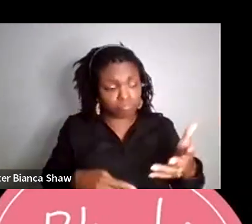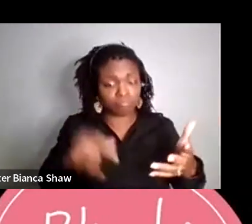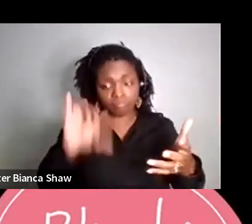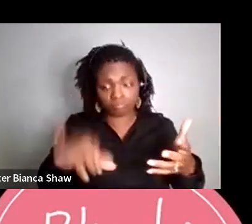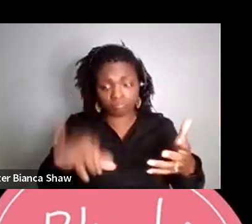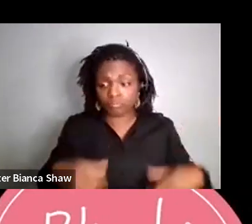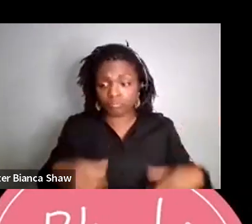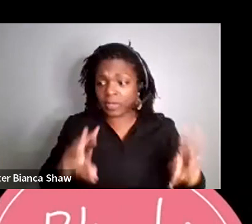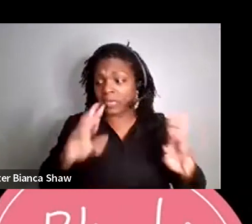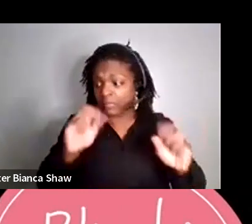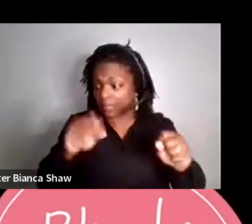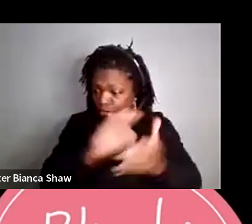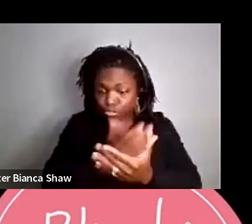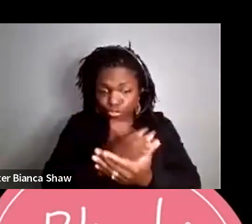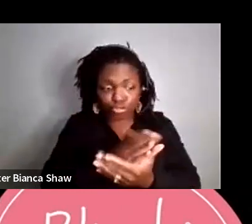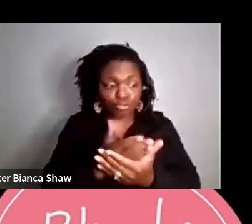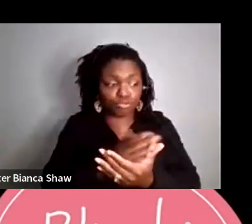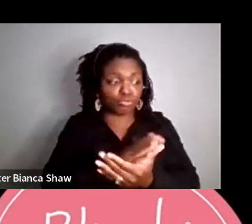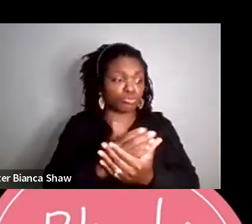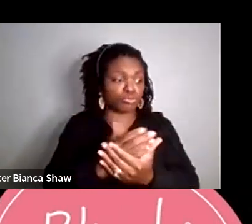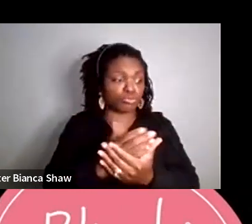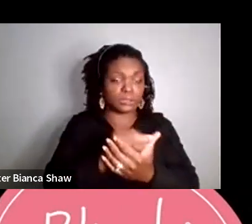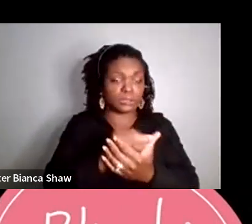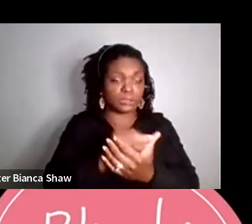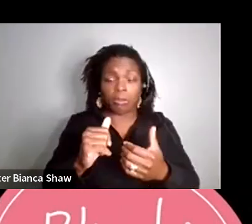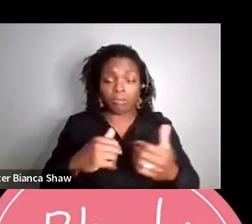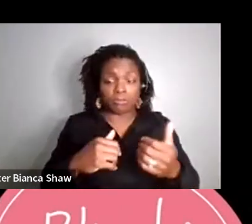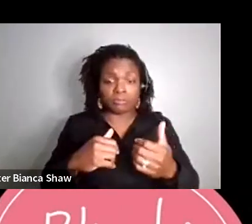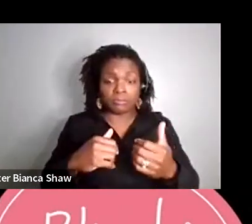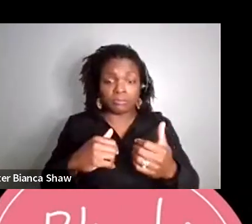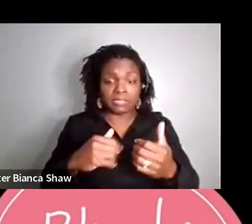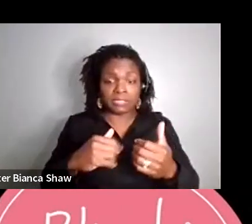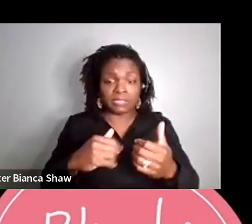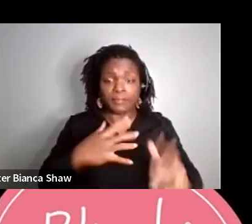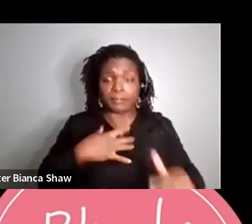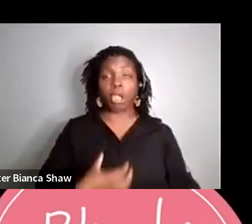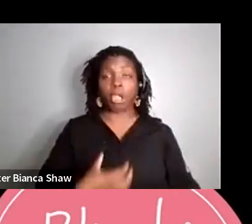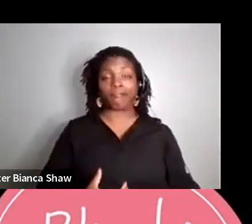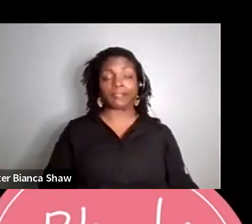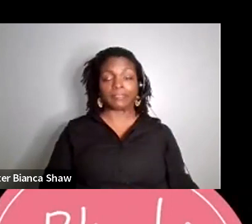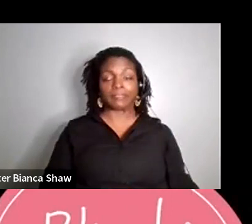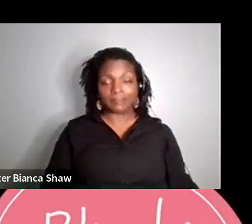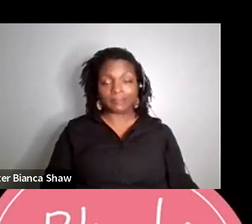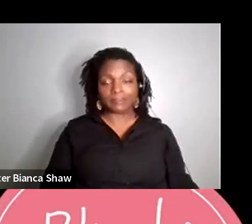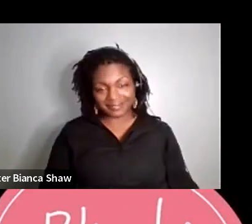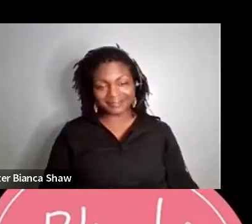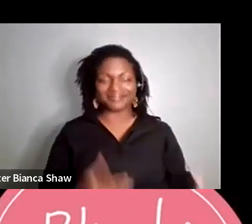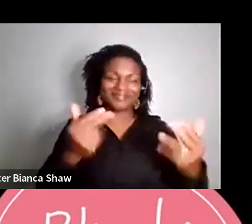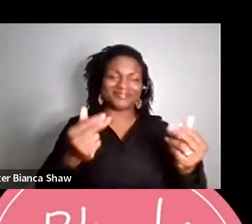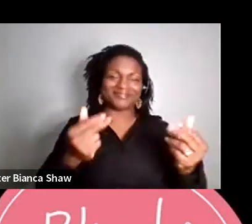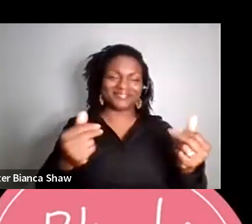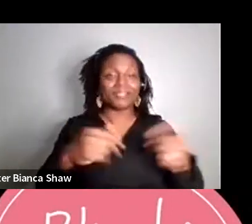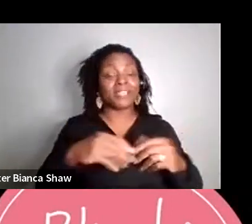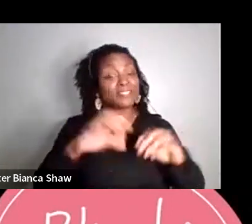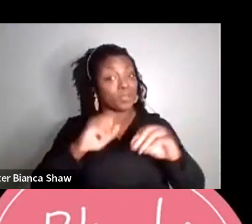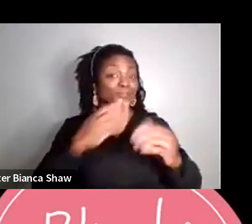They could cook, and that way they don't end up starting so that was a great experience over a while.